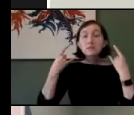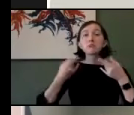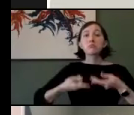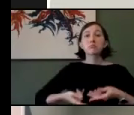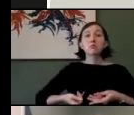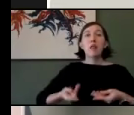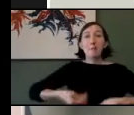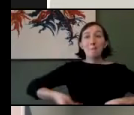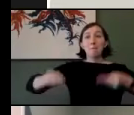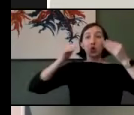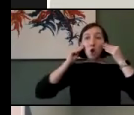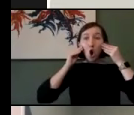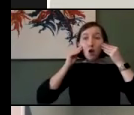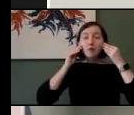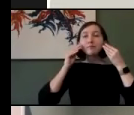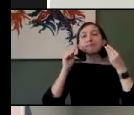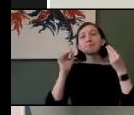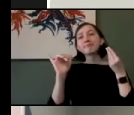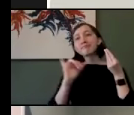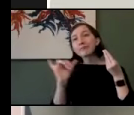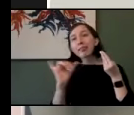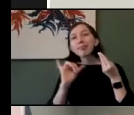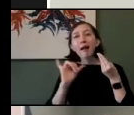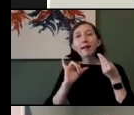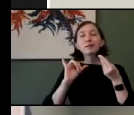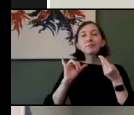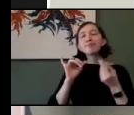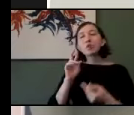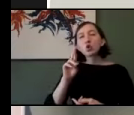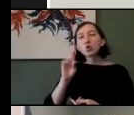or something you would use for dressing. Liz, anything you want to add to this one?